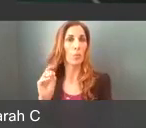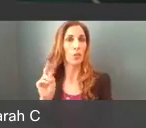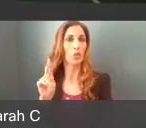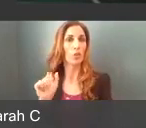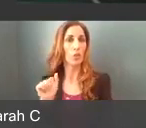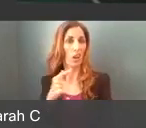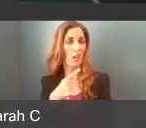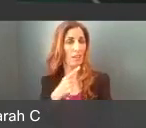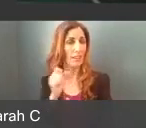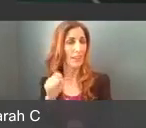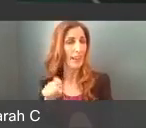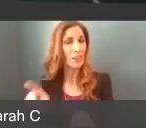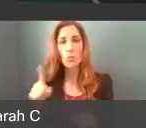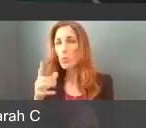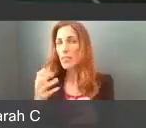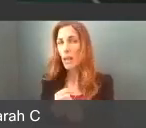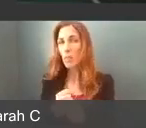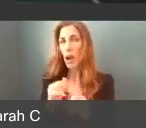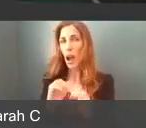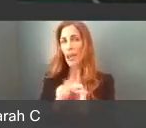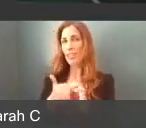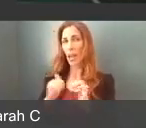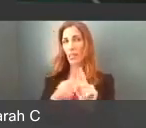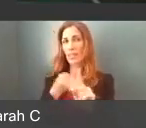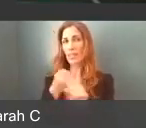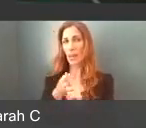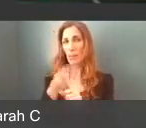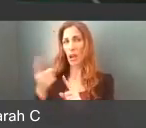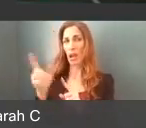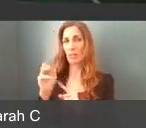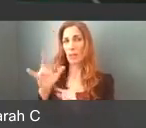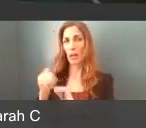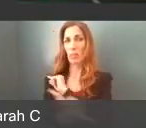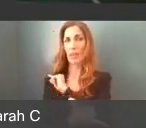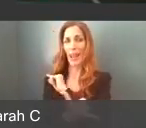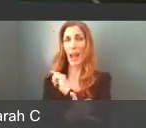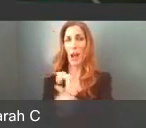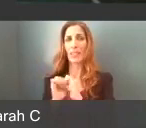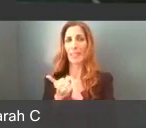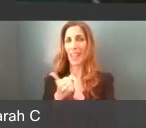just summarize how this has impacted Montgomery County and how does the County plan to address it?